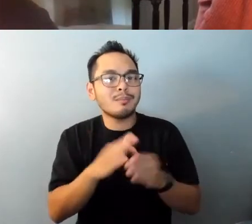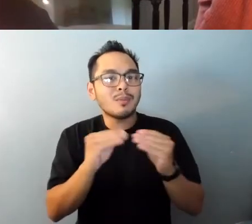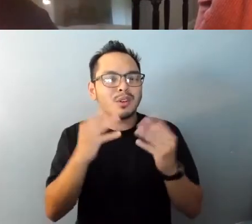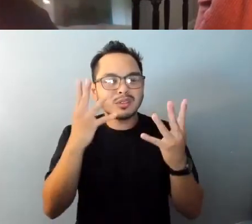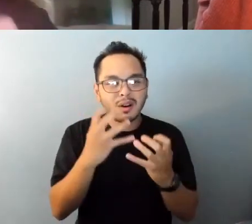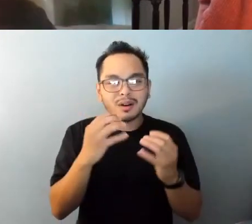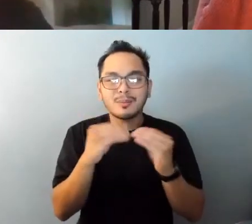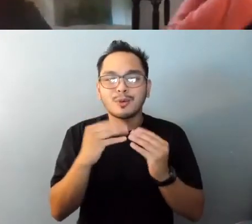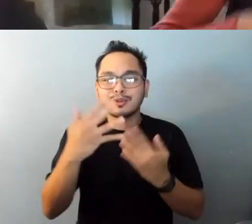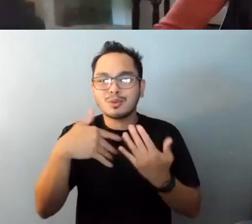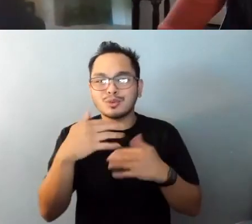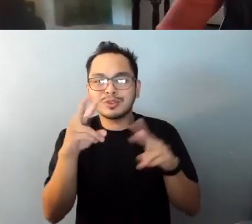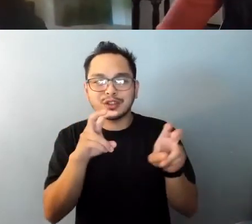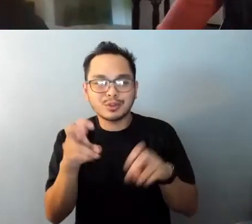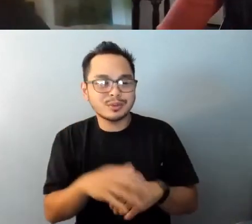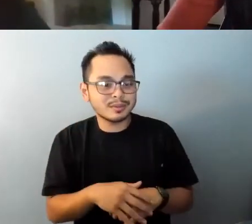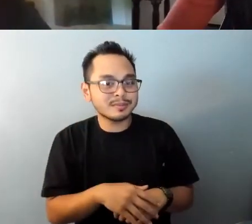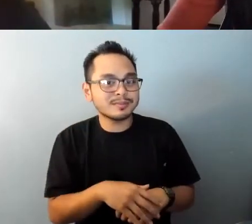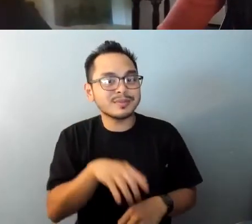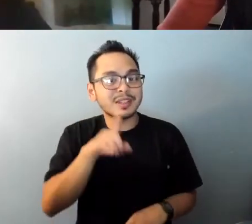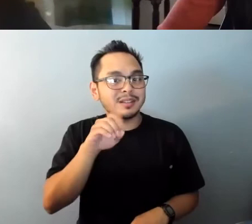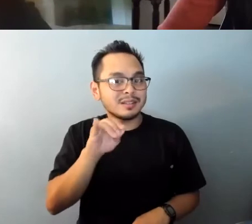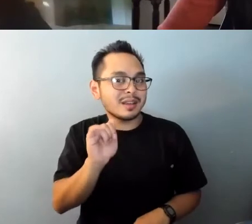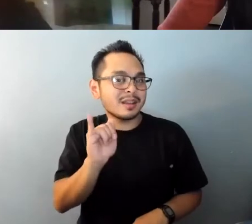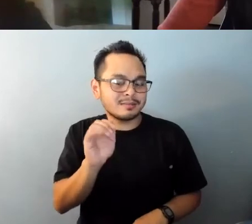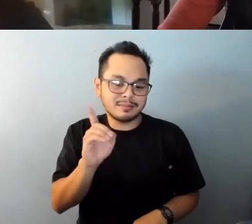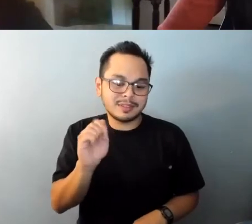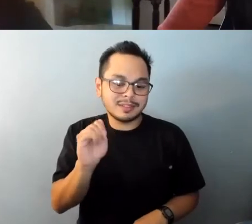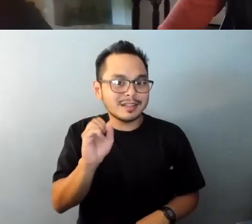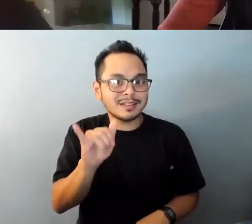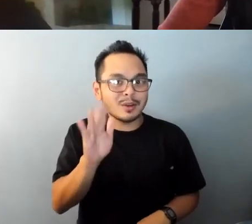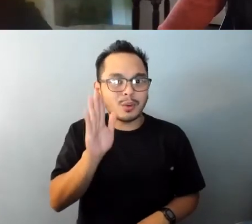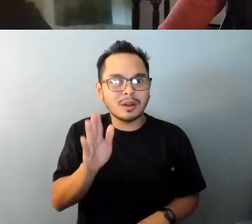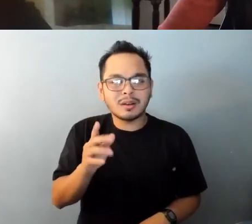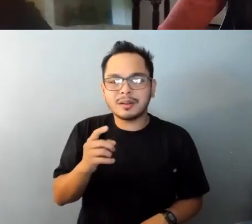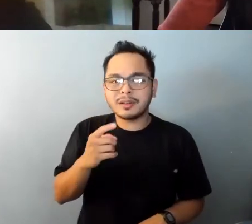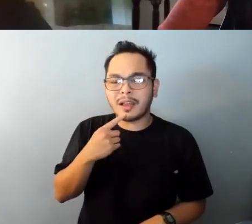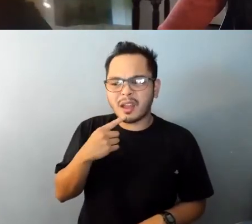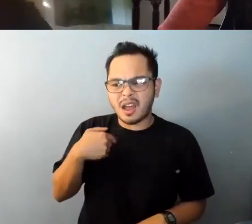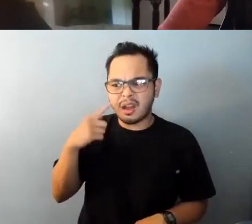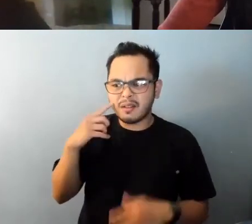still the person she is but is like weight, I think fair trade might mean a lot less than I thought it means.